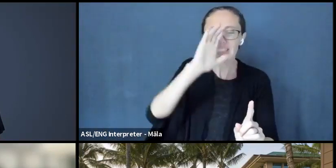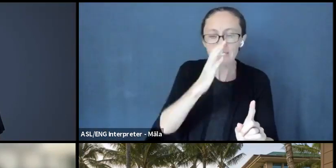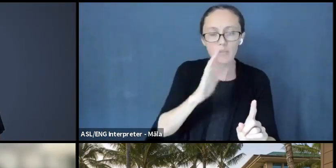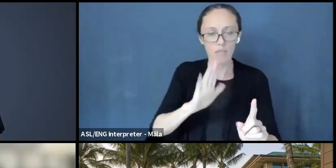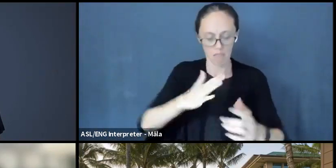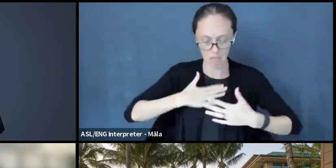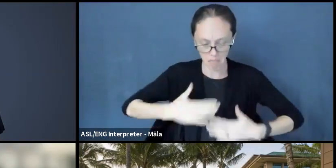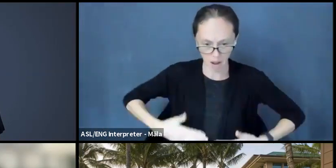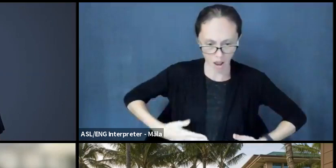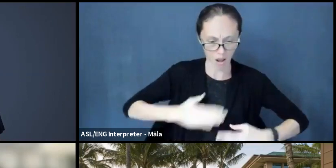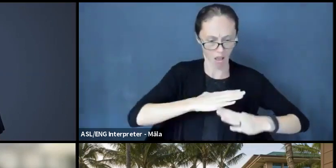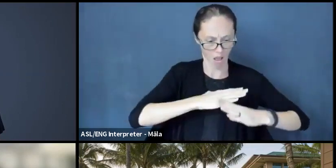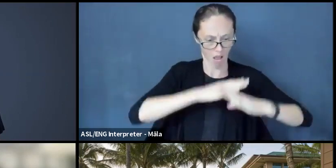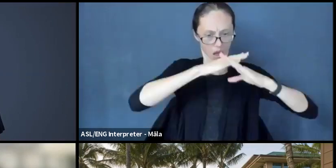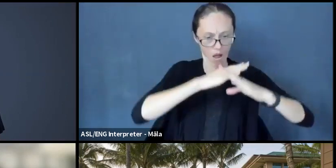by vaccine.